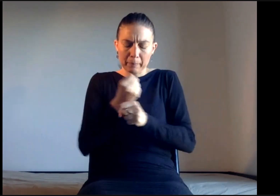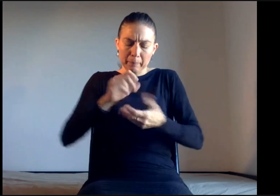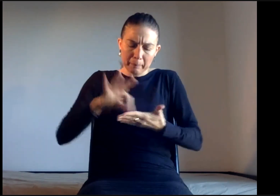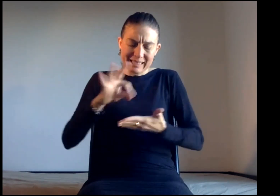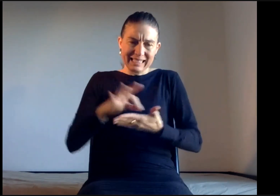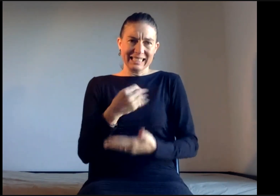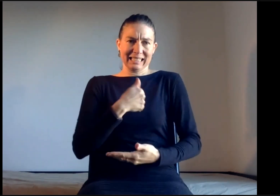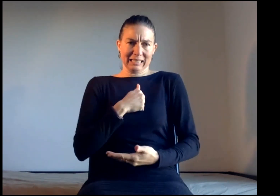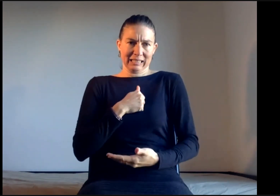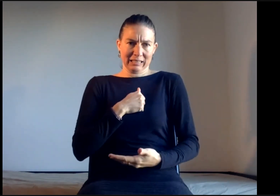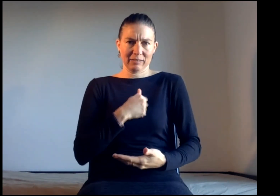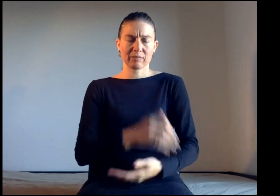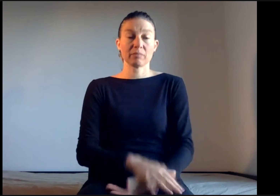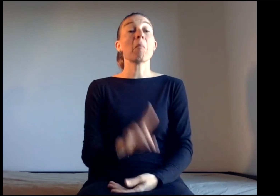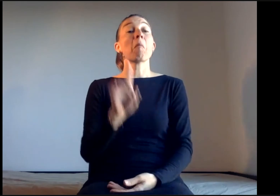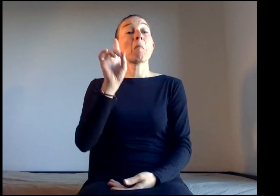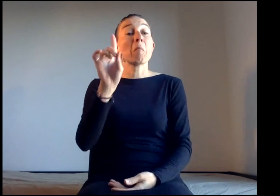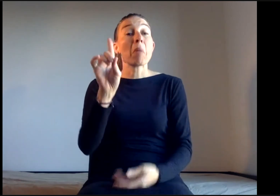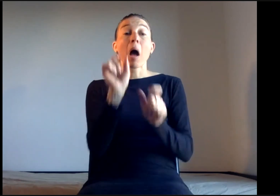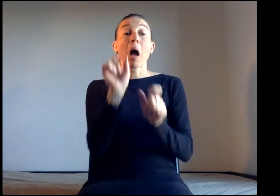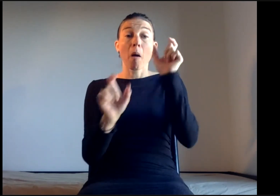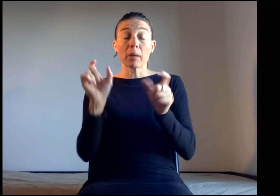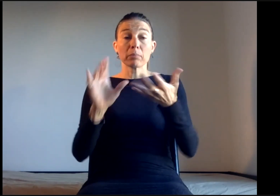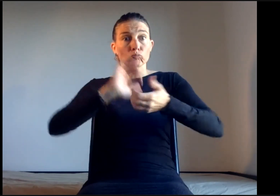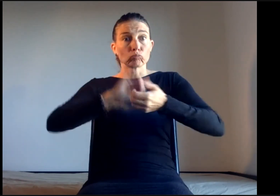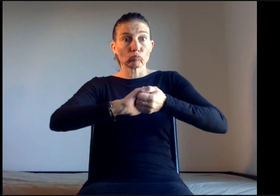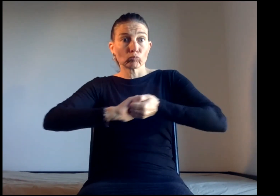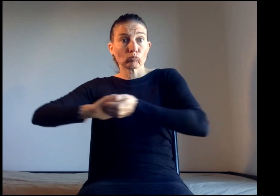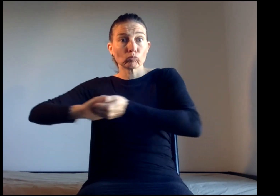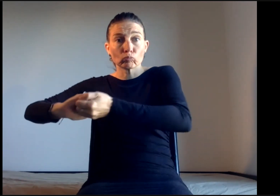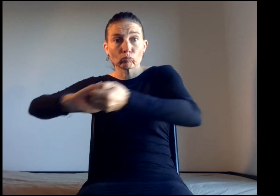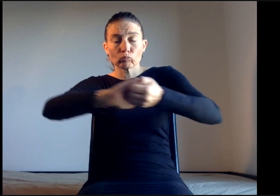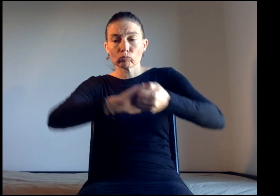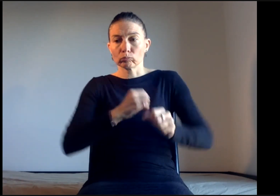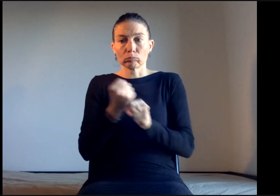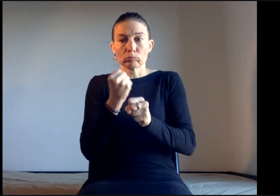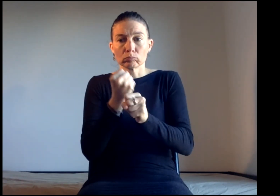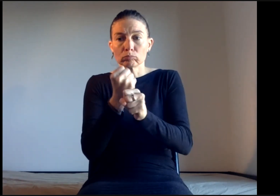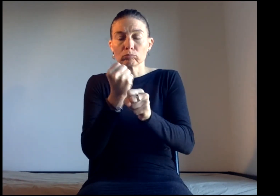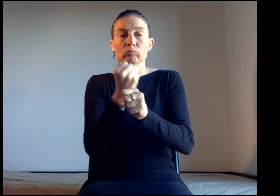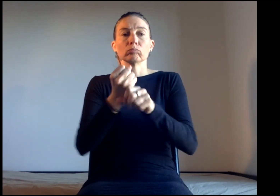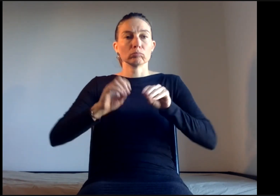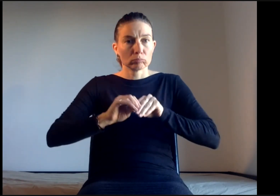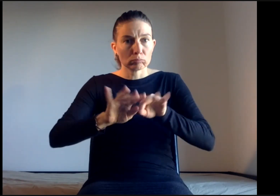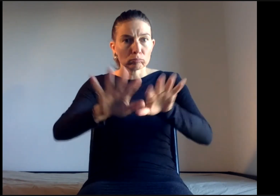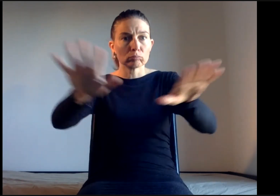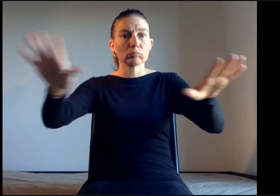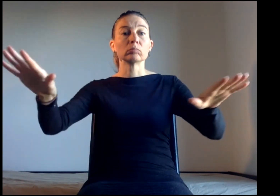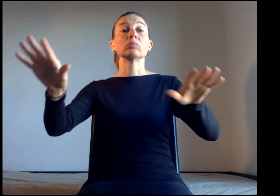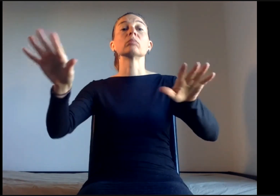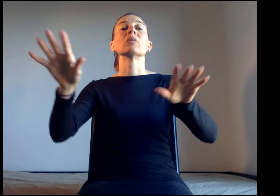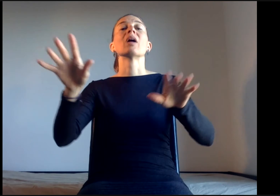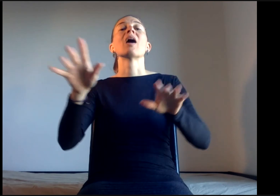People making and distributing masks and protective material for those in need, all providing for their own.